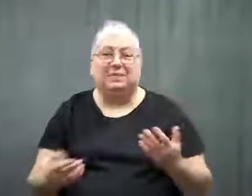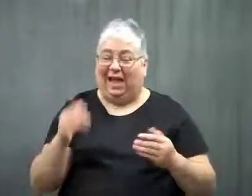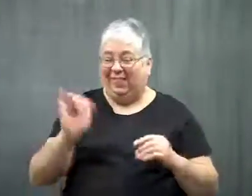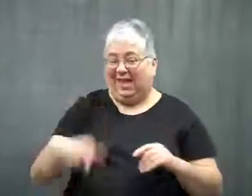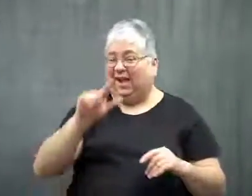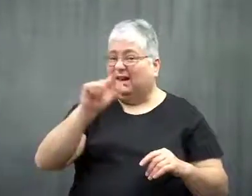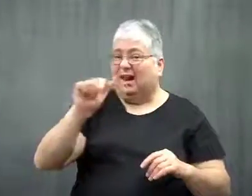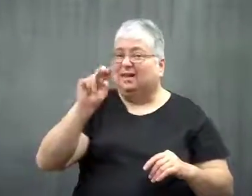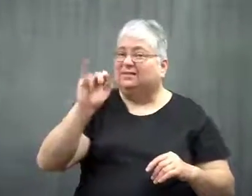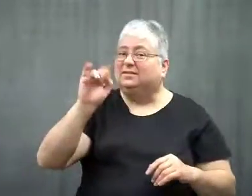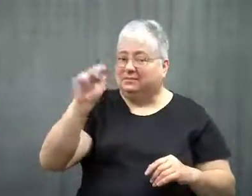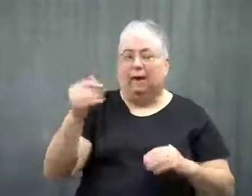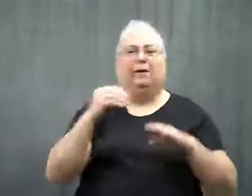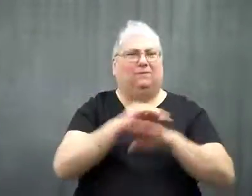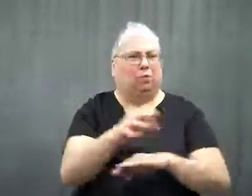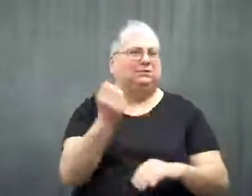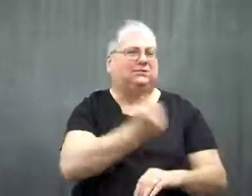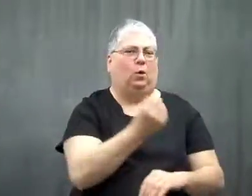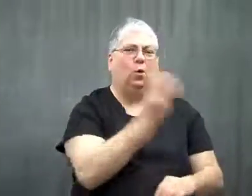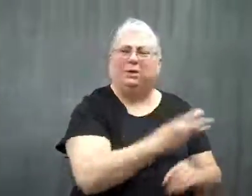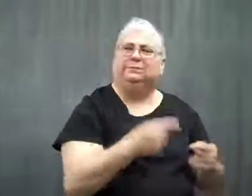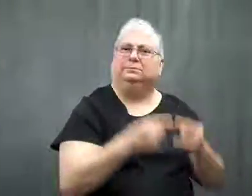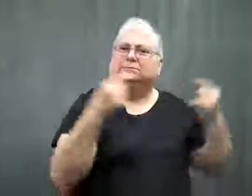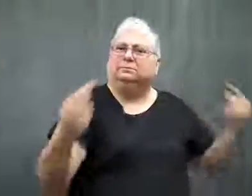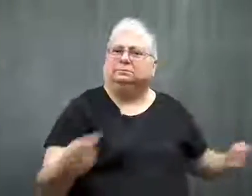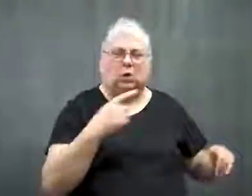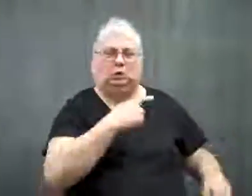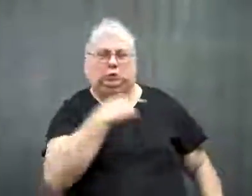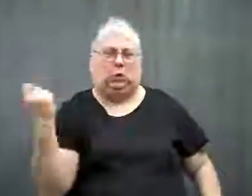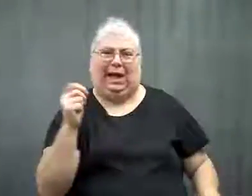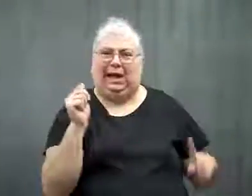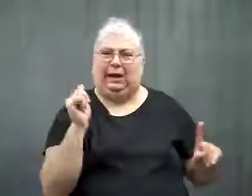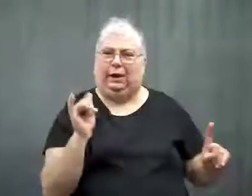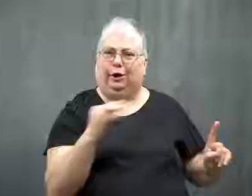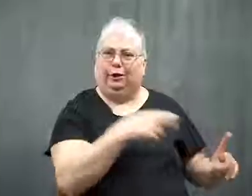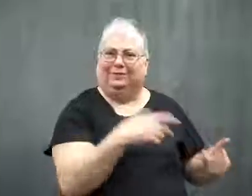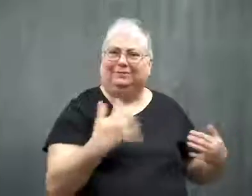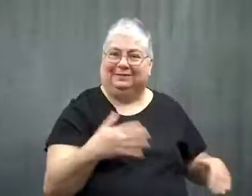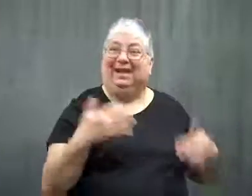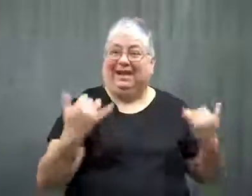The La Nina effect created the dry conditions in the Southwest